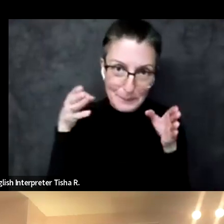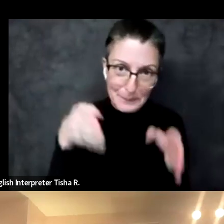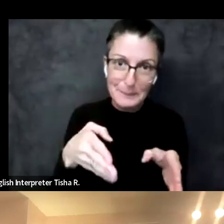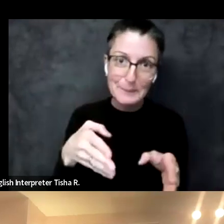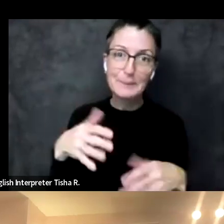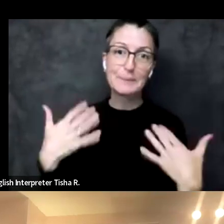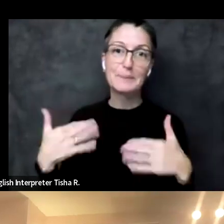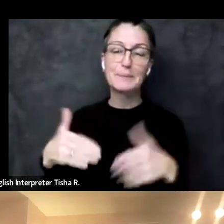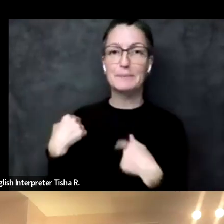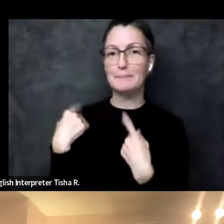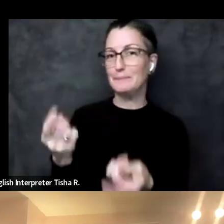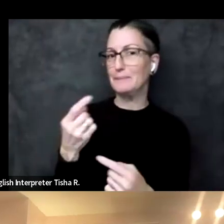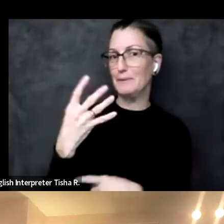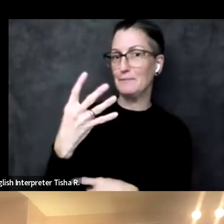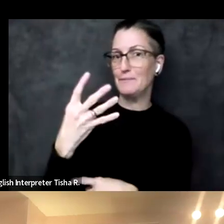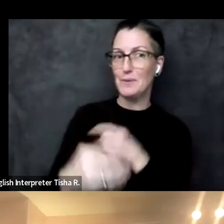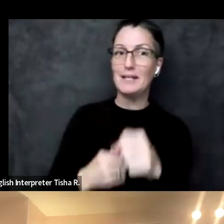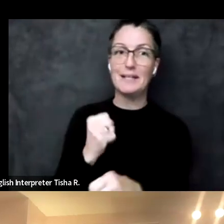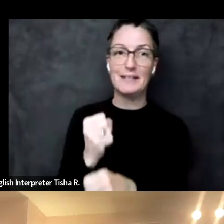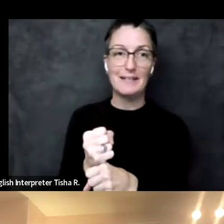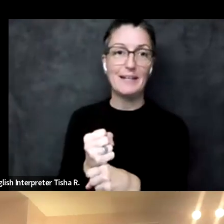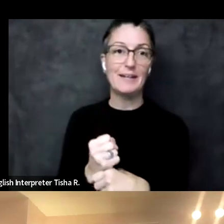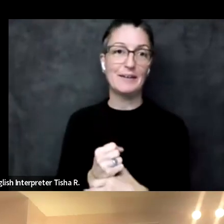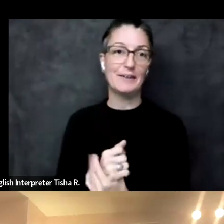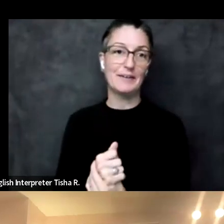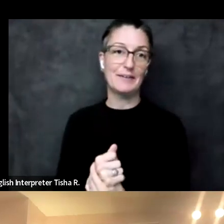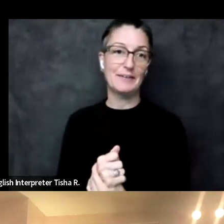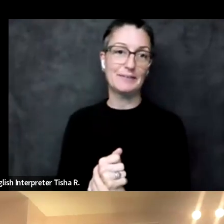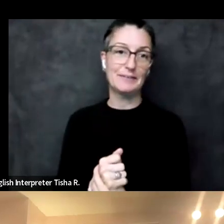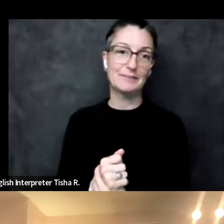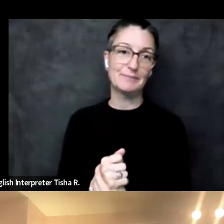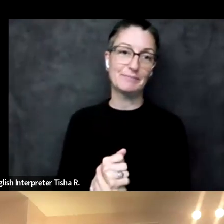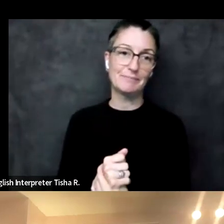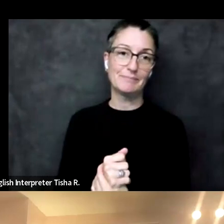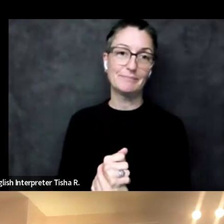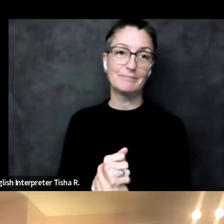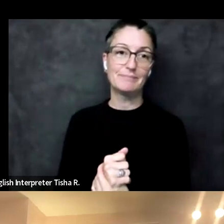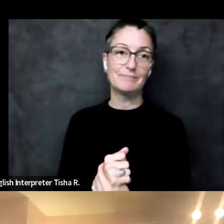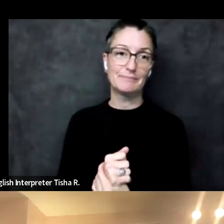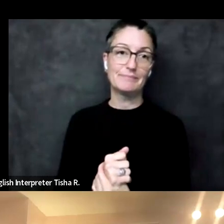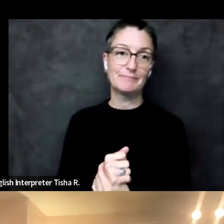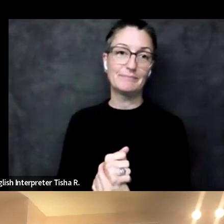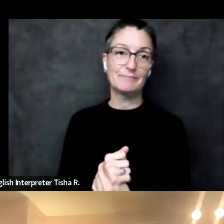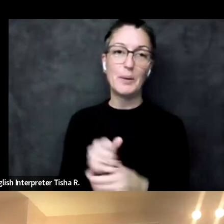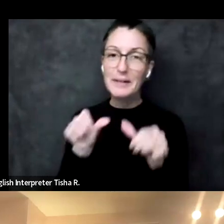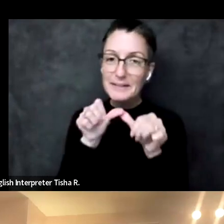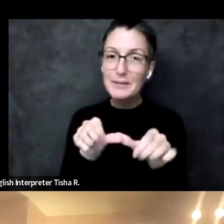four years, I think. And I would just continue doing that. Until I feel like taking a break.